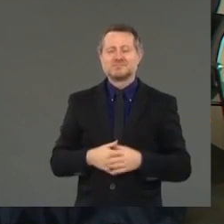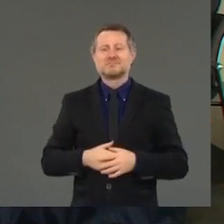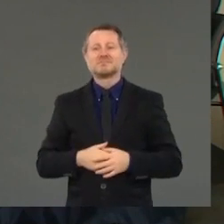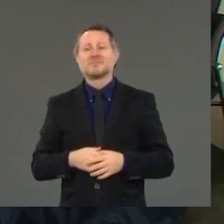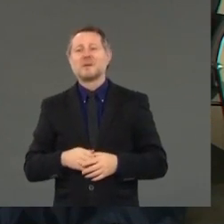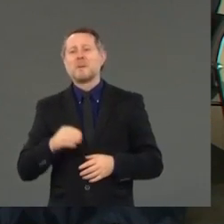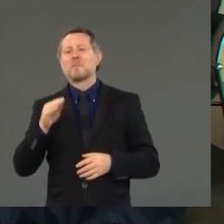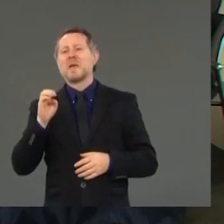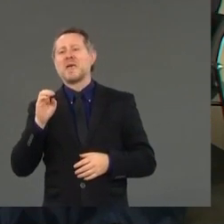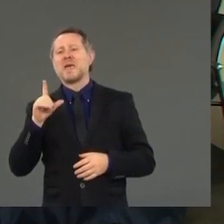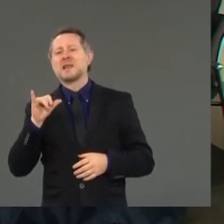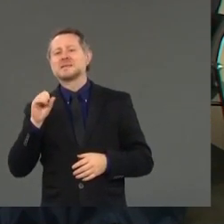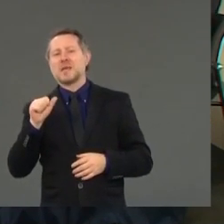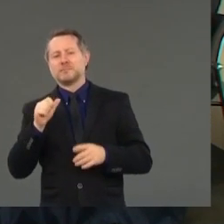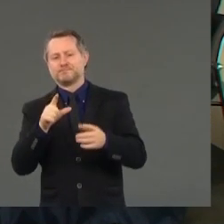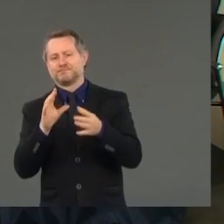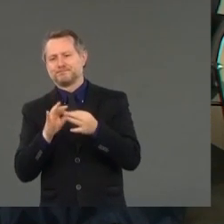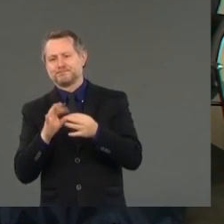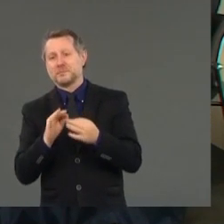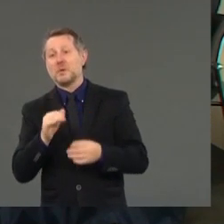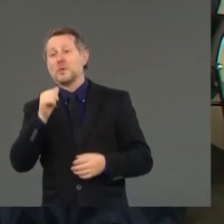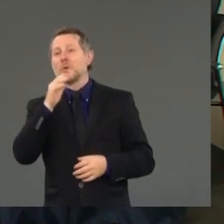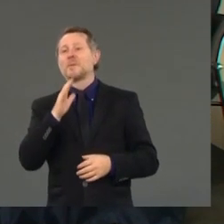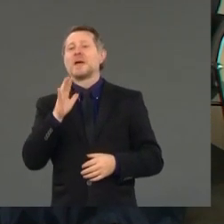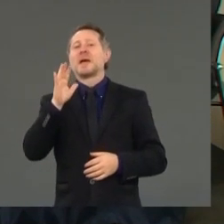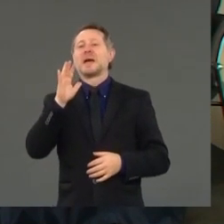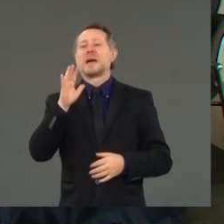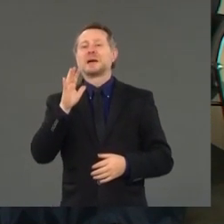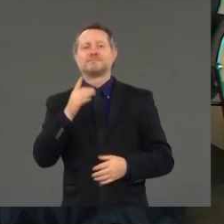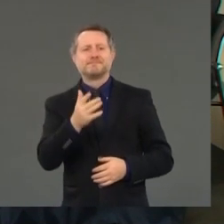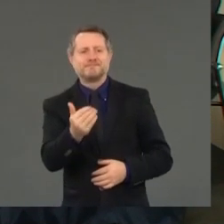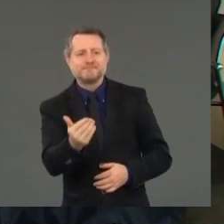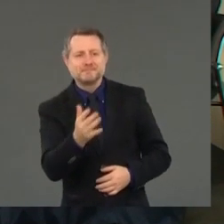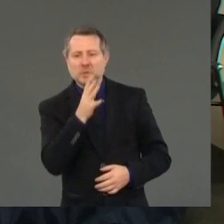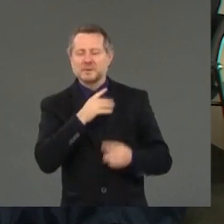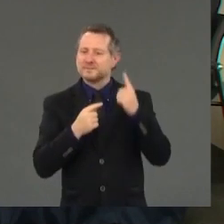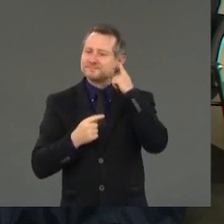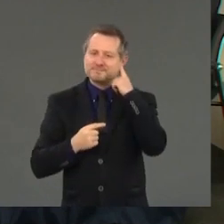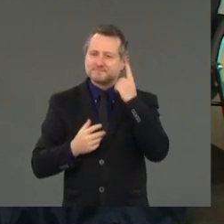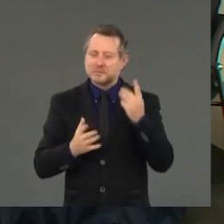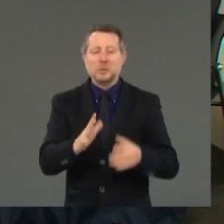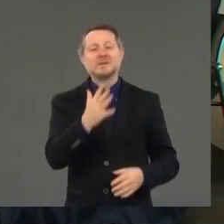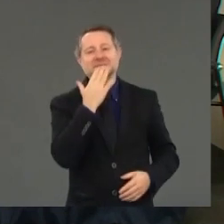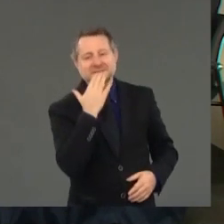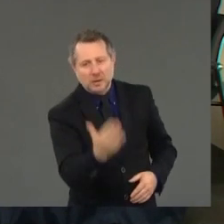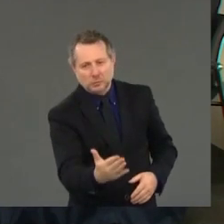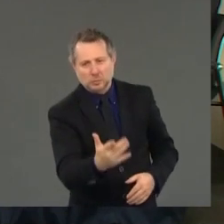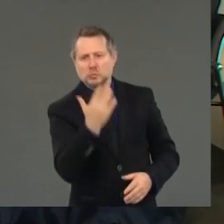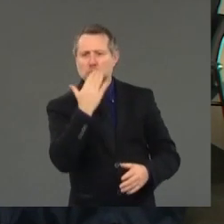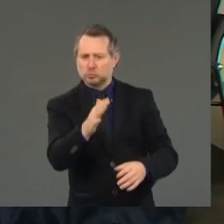THAT'S WHERE WE ARE. THANK YOU, FIRST OF ALL, FOR YOUR KIND WORDS, I APPRECIATE